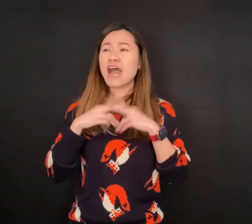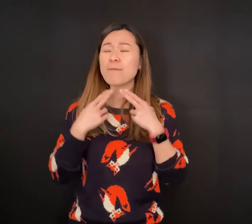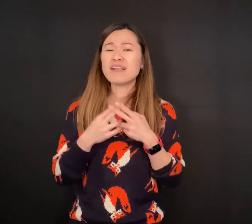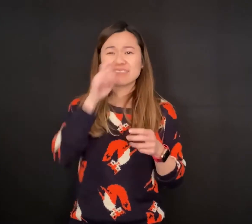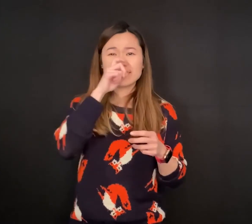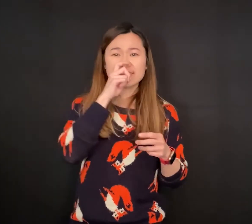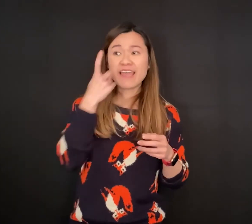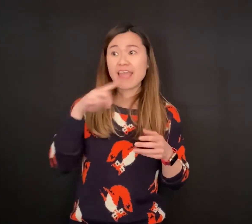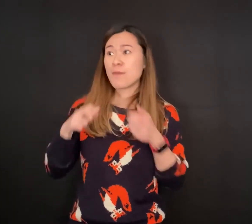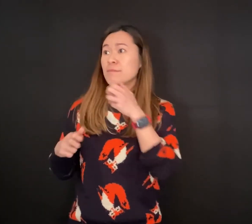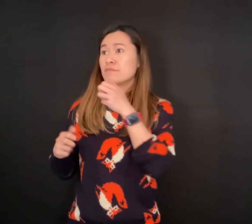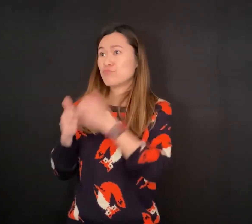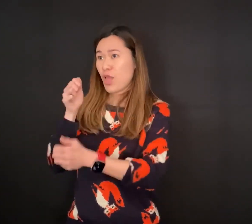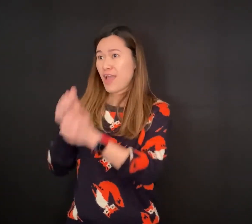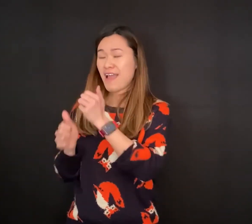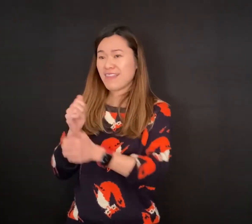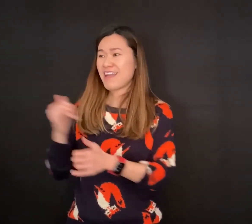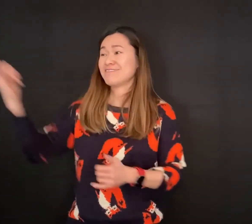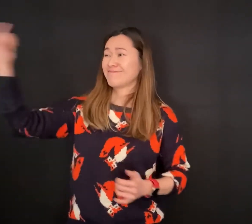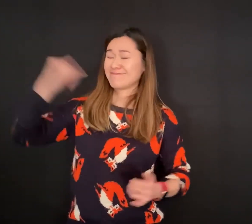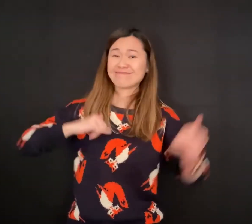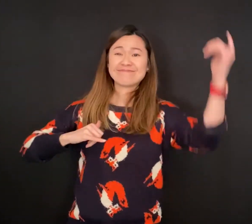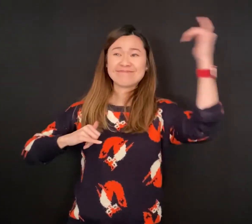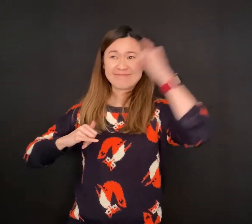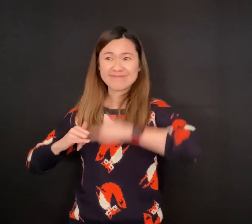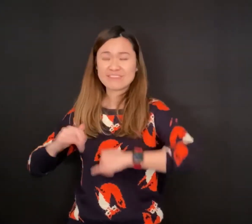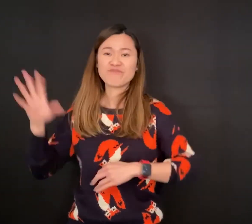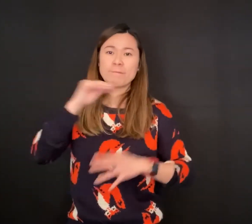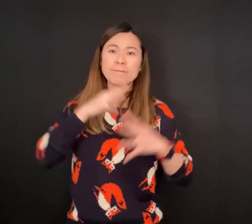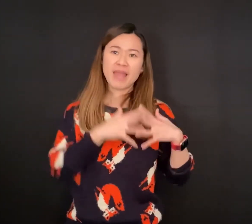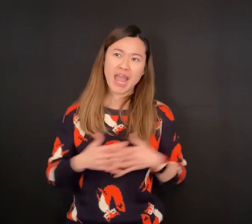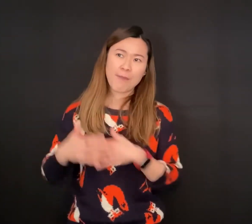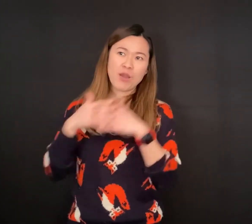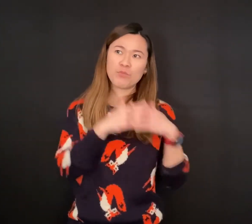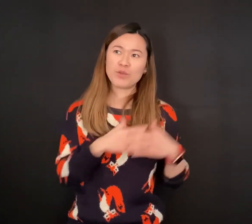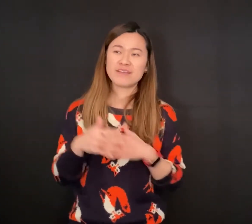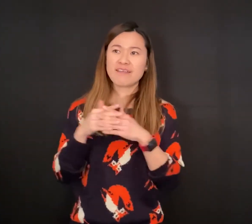My family and my brother and sister are coming back from America.